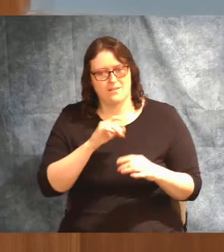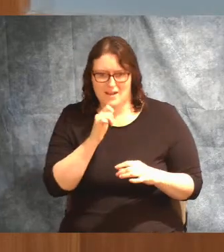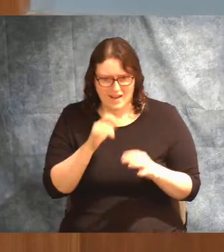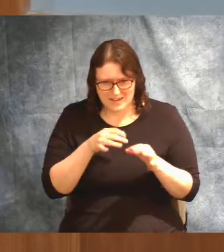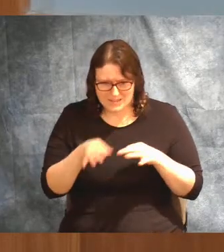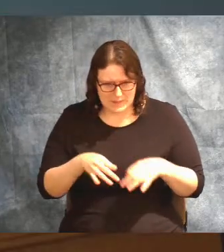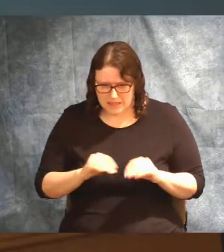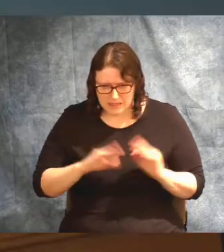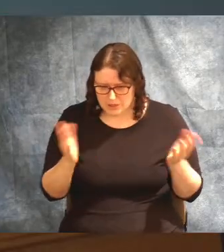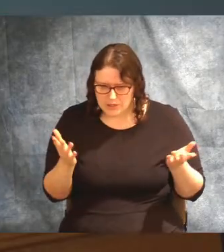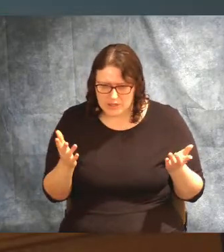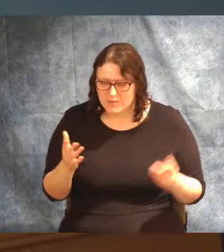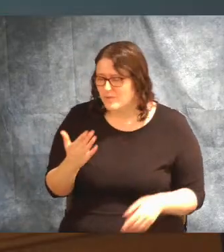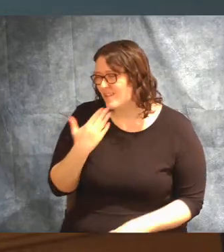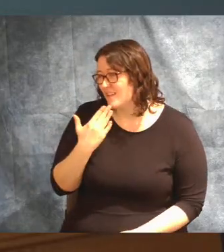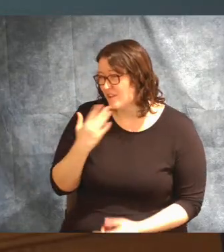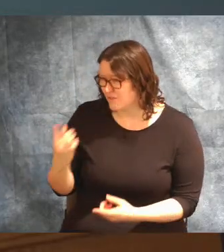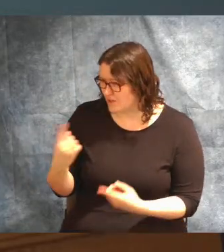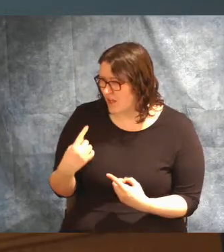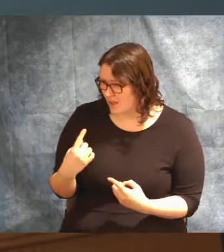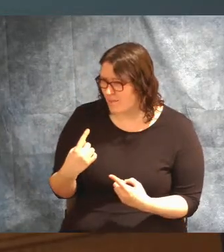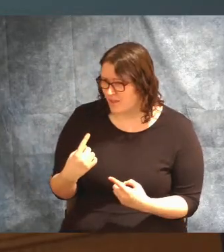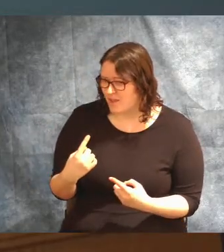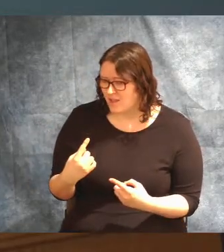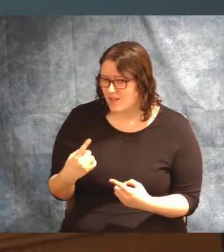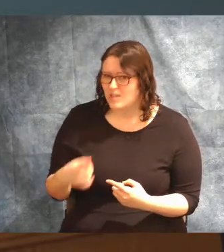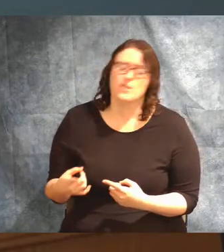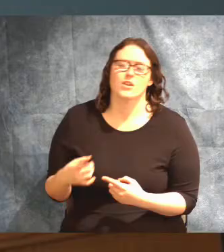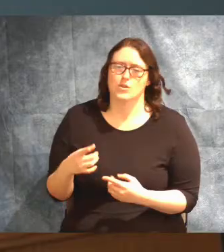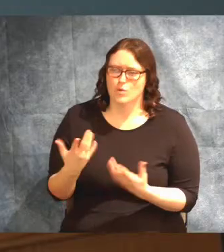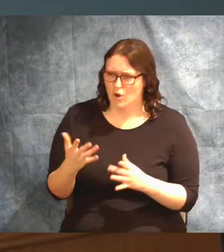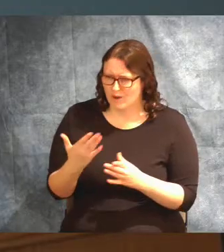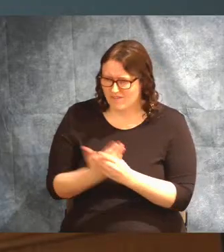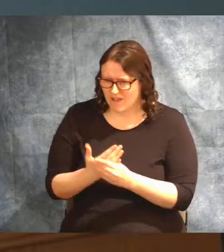Well, thank you so much for coming. And you filed a complaint. Can you tell me who you